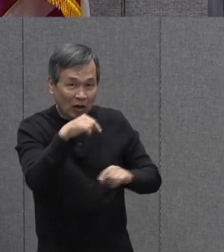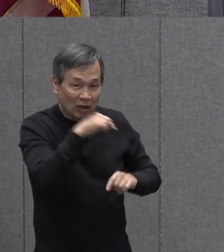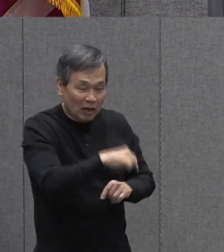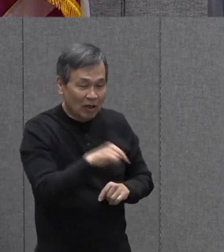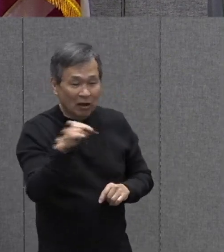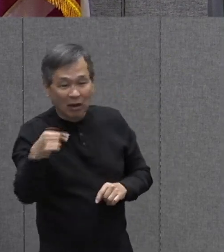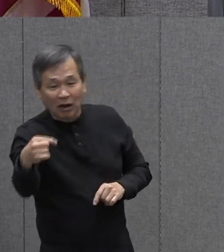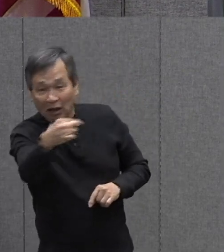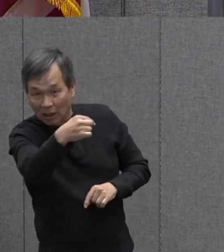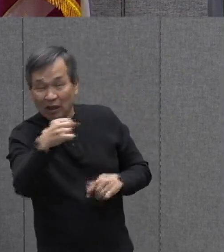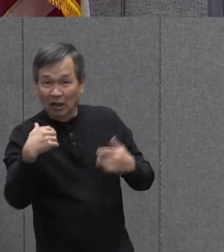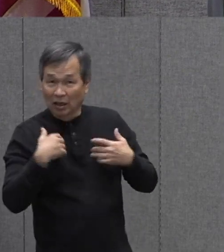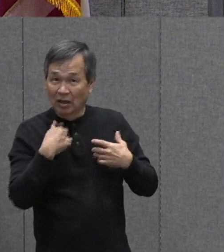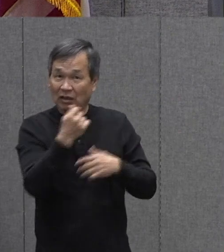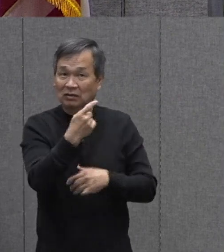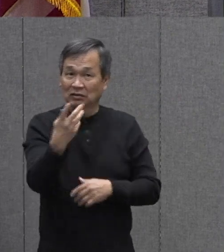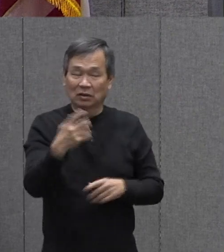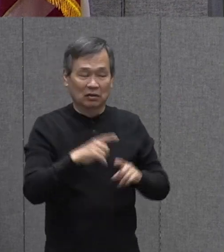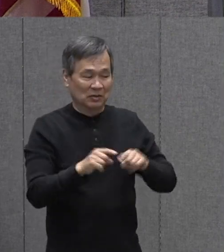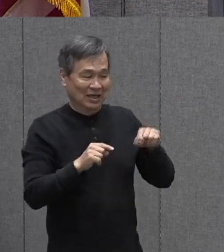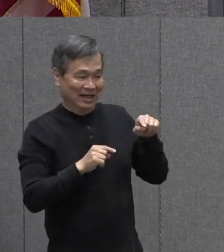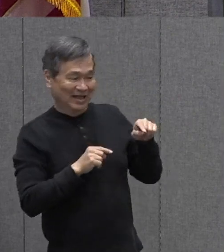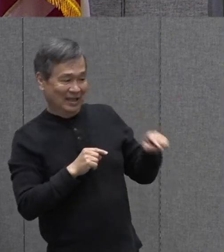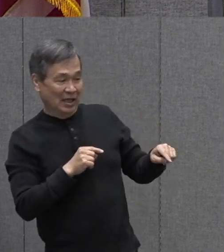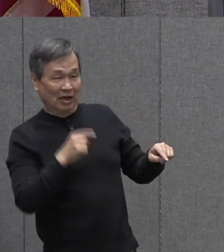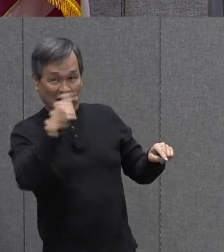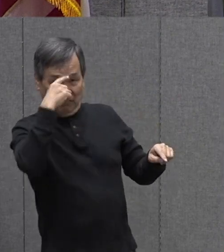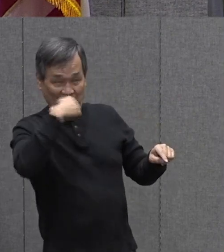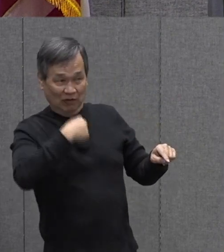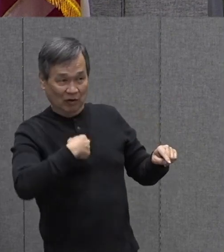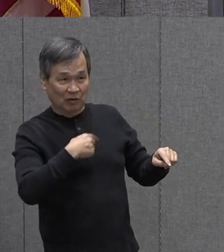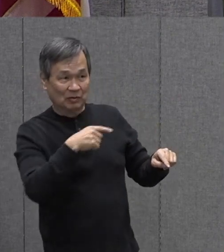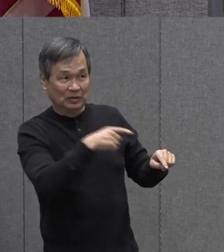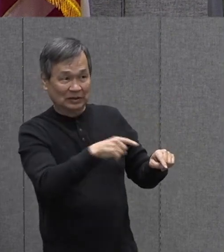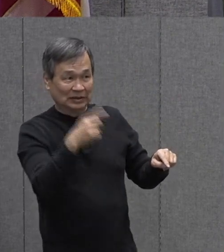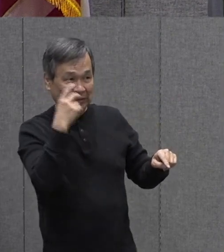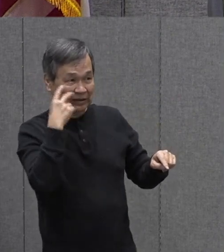R-a-i-n-f-o-r-e-s-t-s.